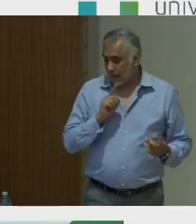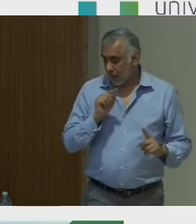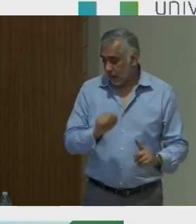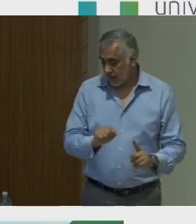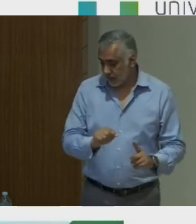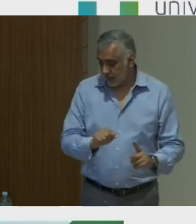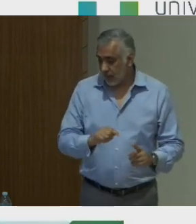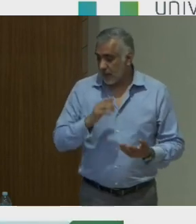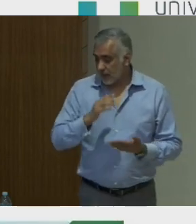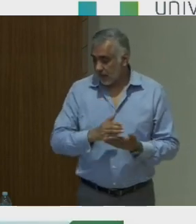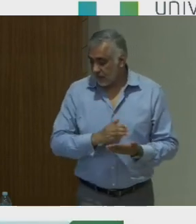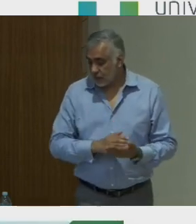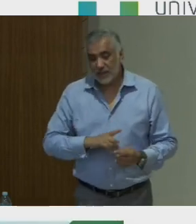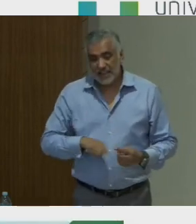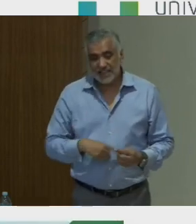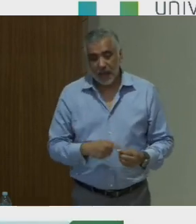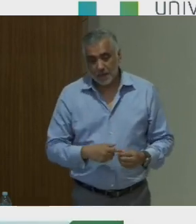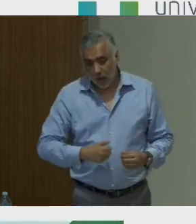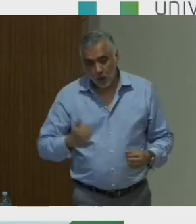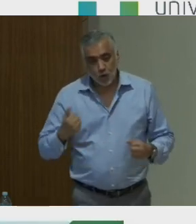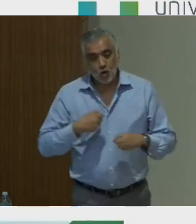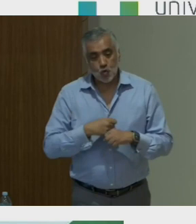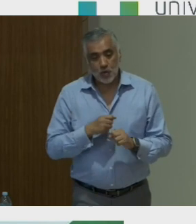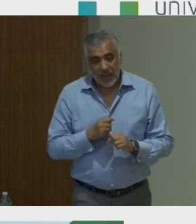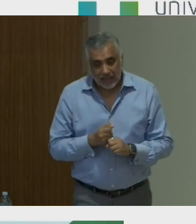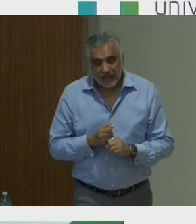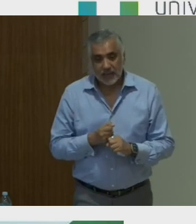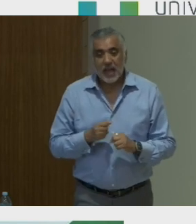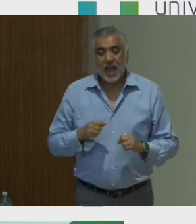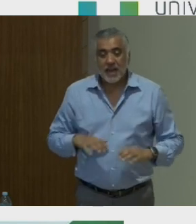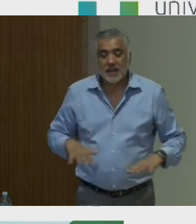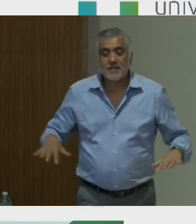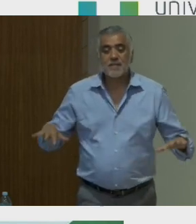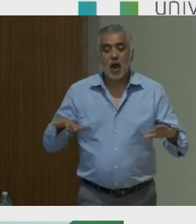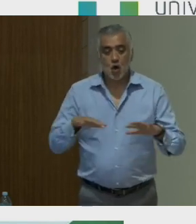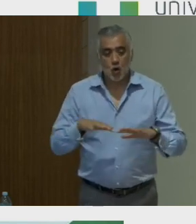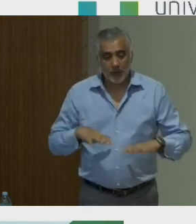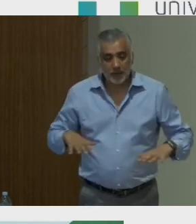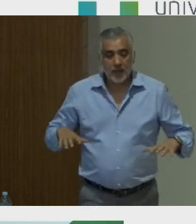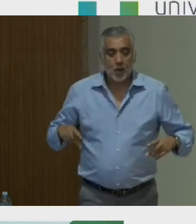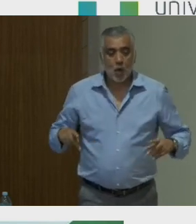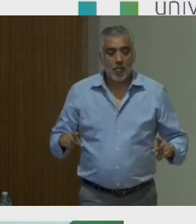The convention is about creating an environment that allows every child to